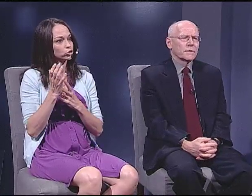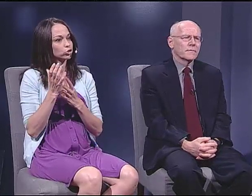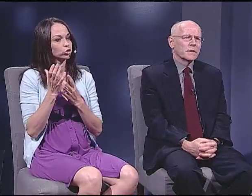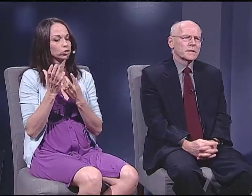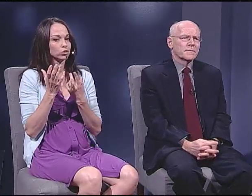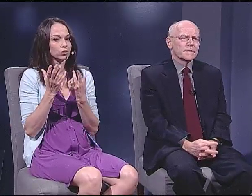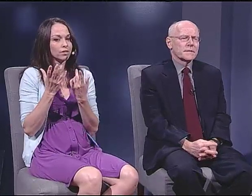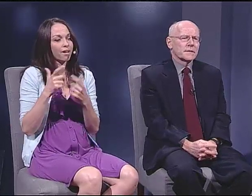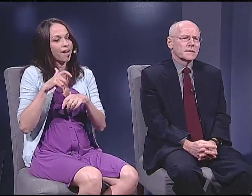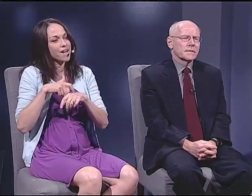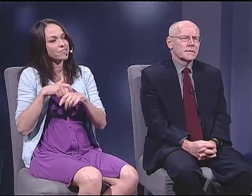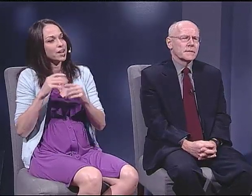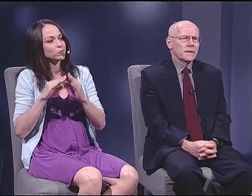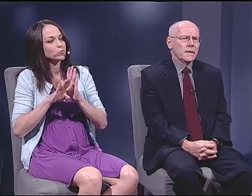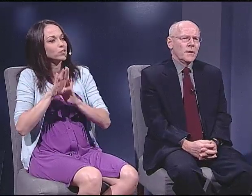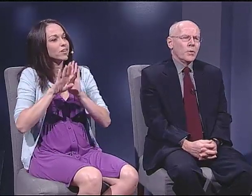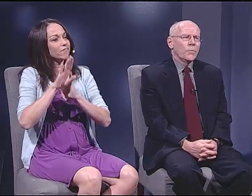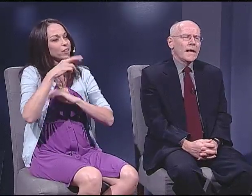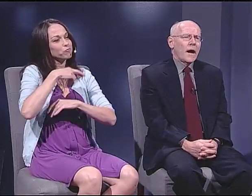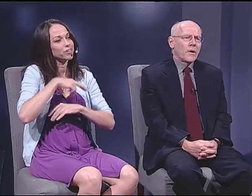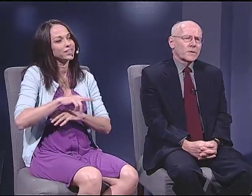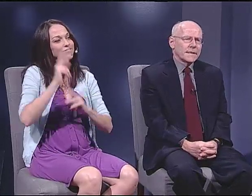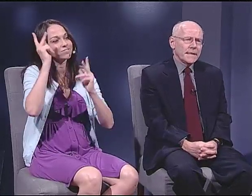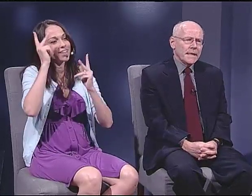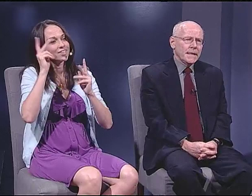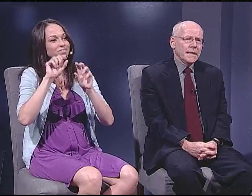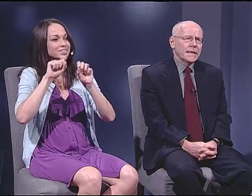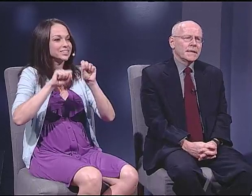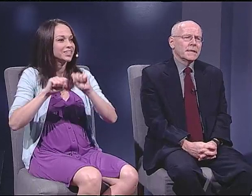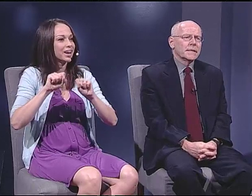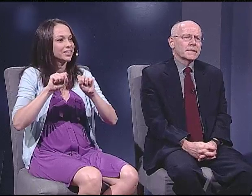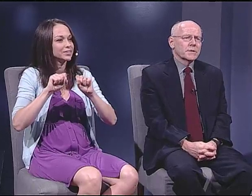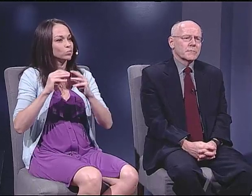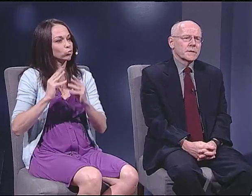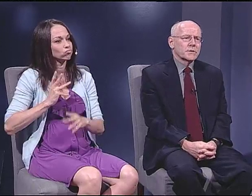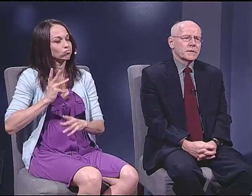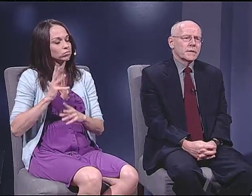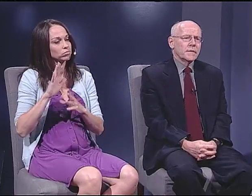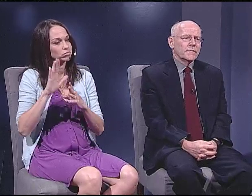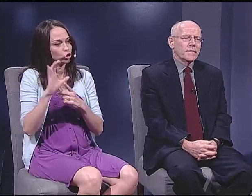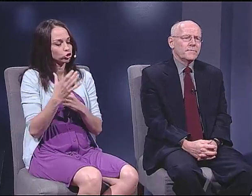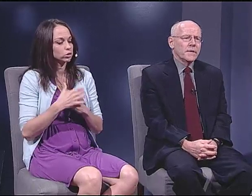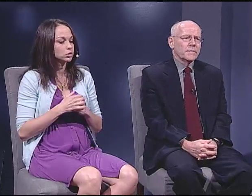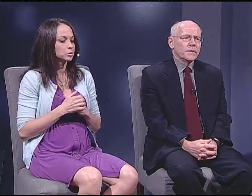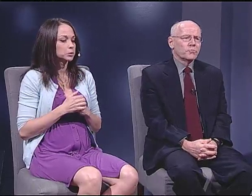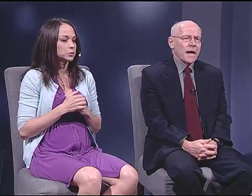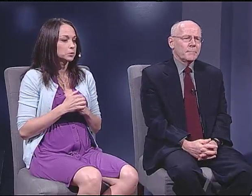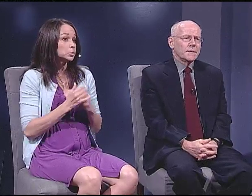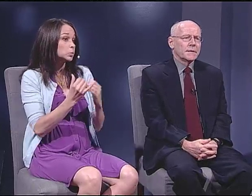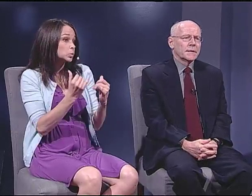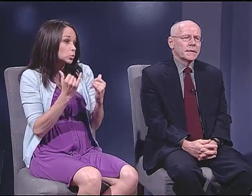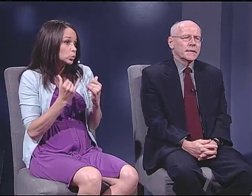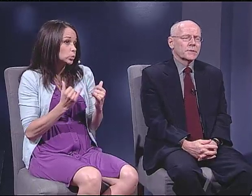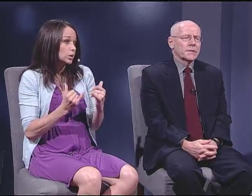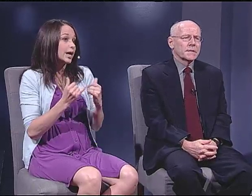and philosophy and science. We are today, in the situation of a very rapid increase